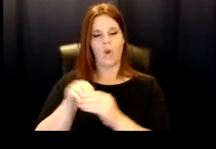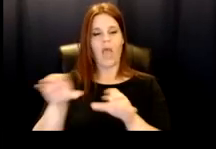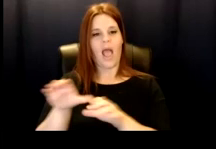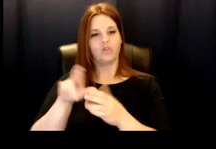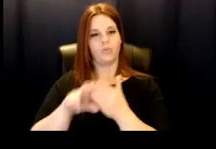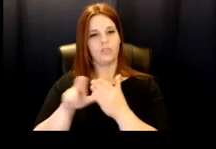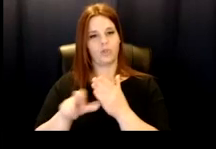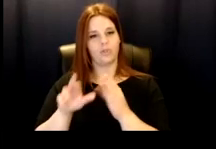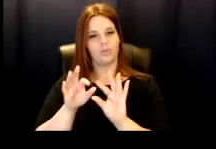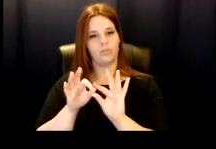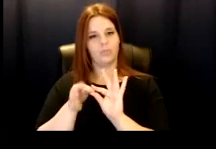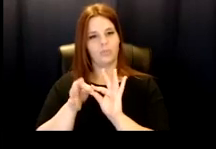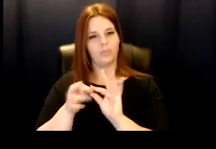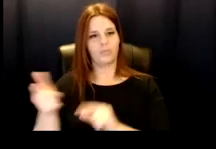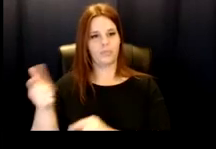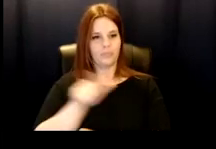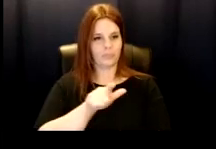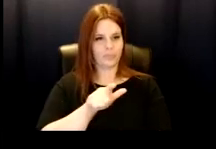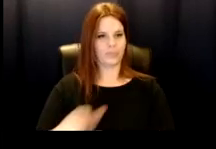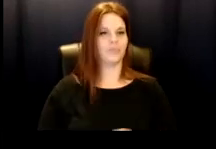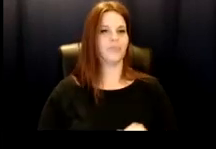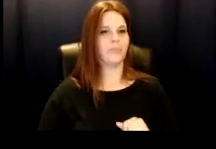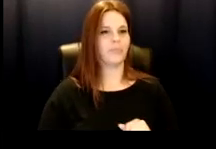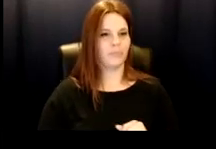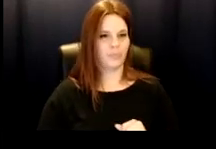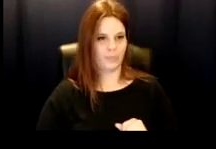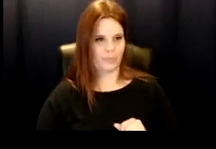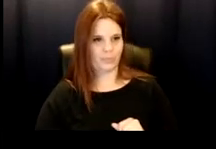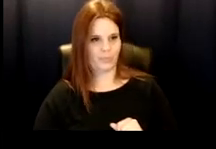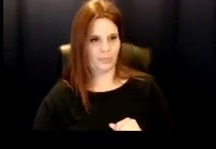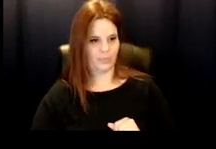Thank you Kurt. Appreciate it. And although you may never be forgiven